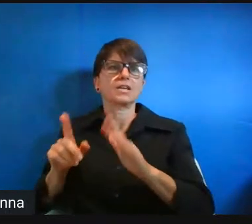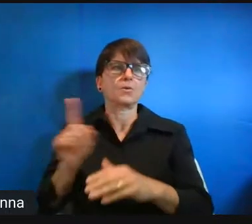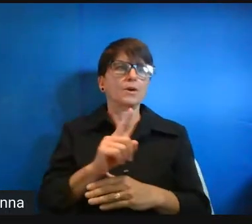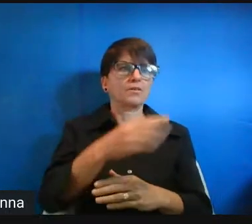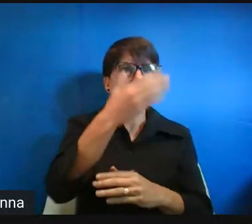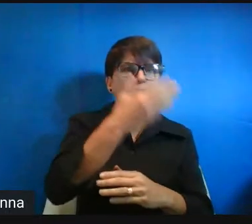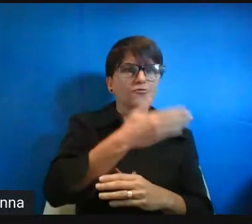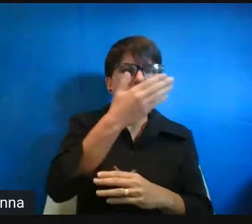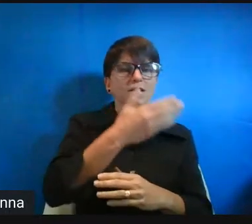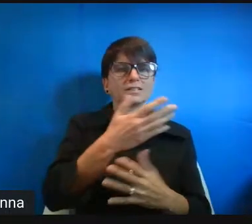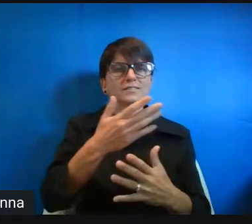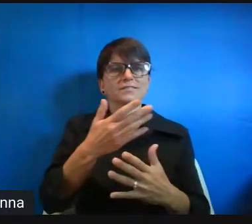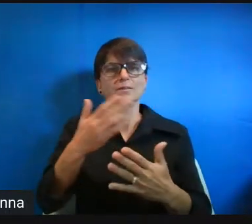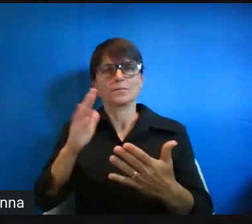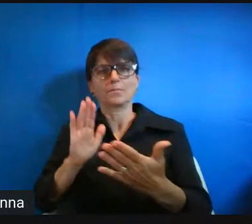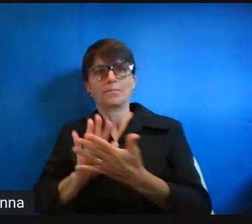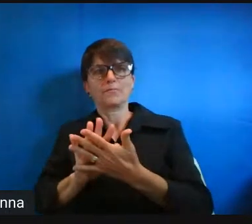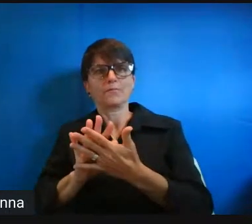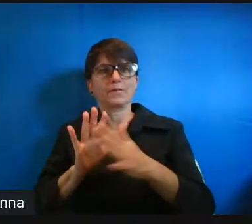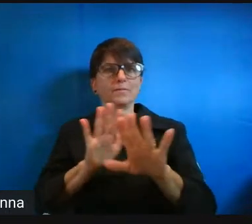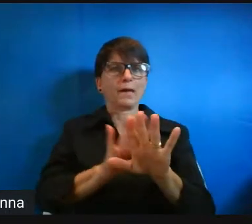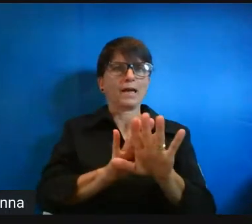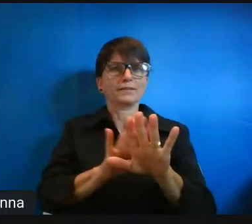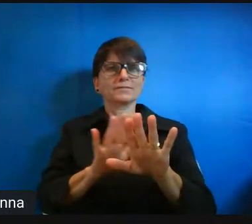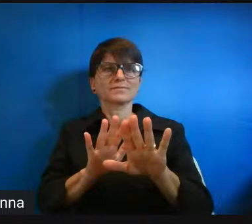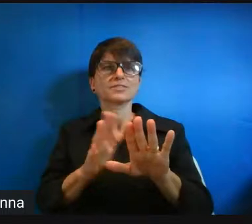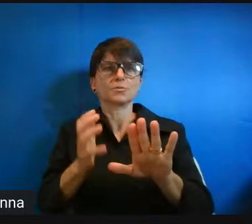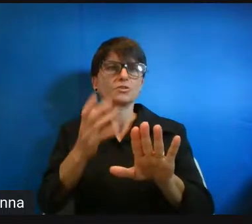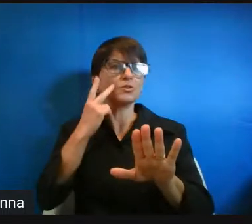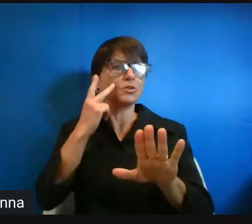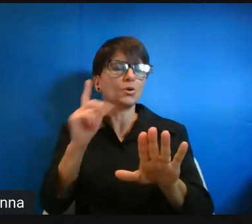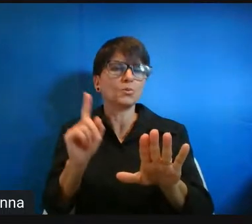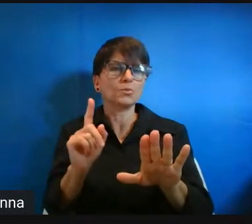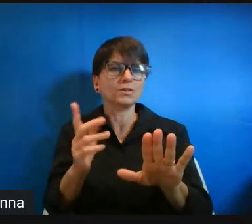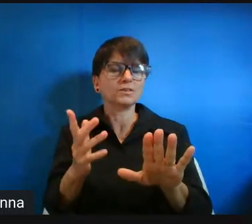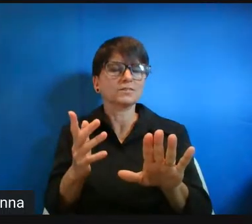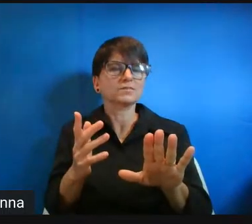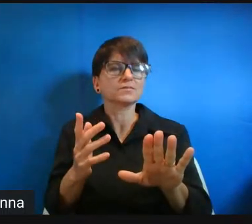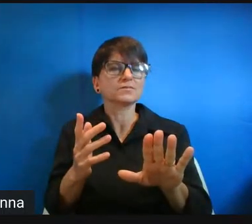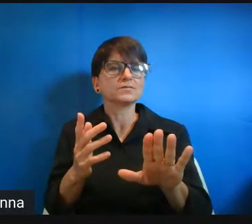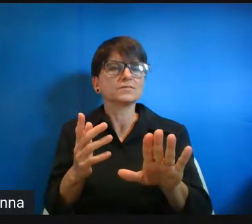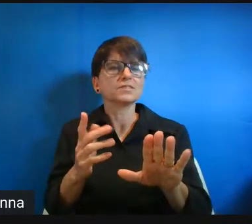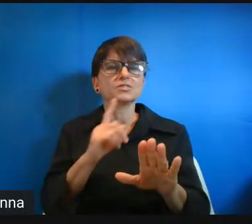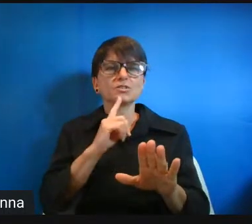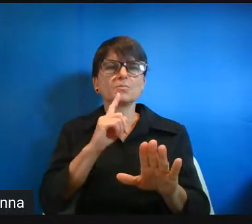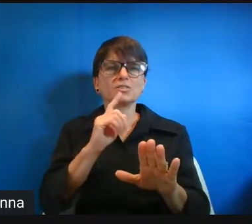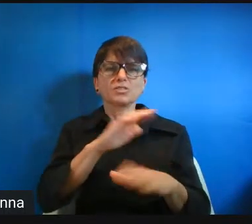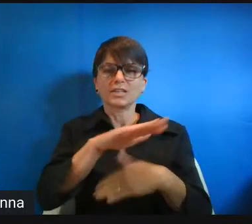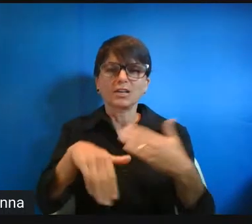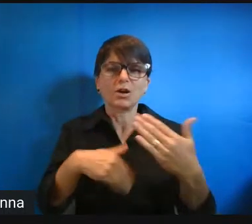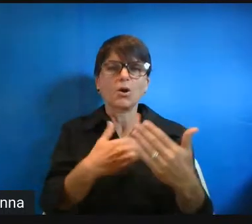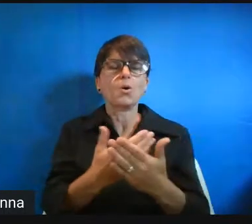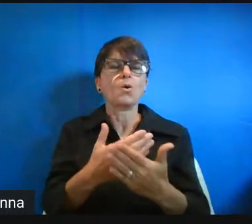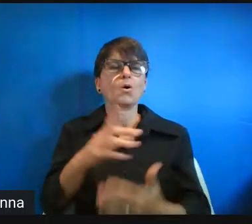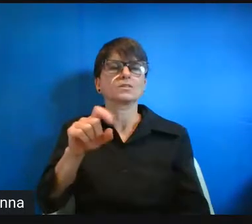as being scrollable, you do not want to lose that context of where you are on the page in the background versus where you are in the foreground